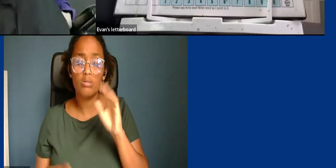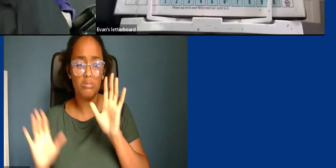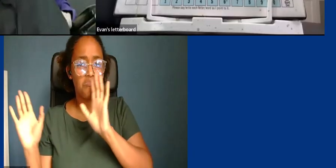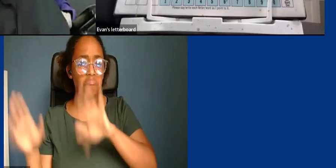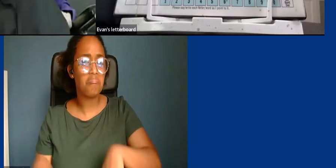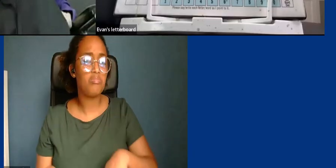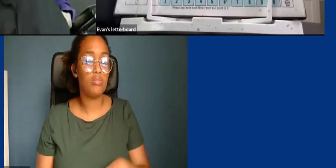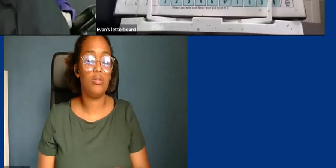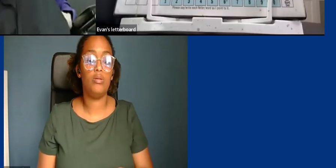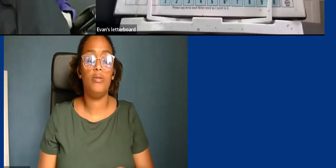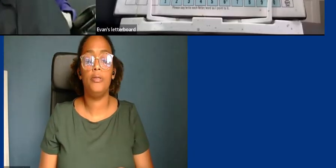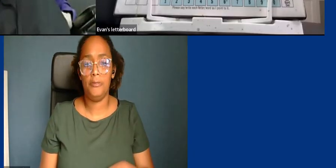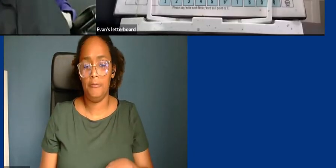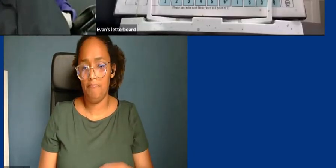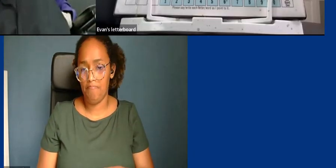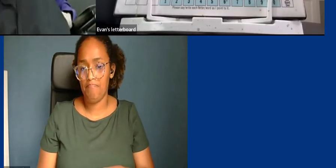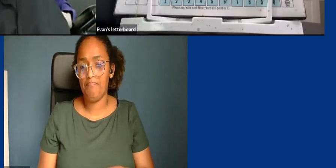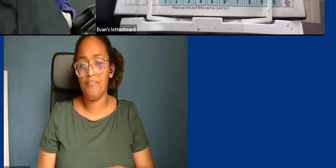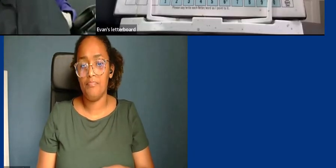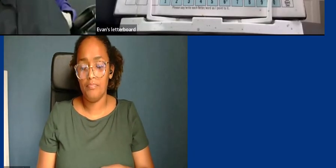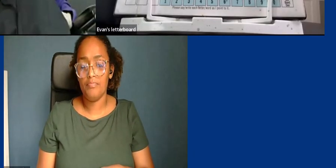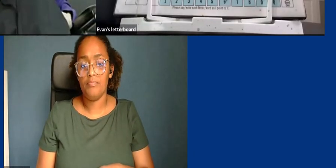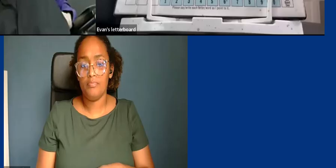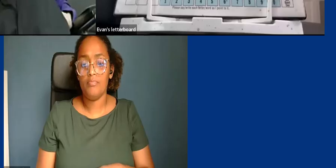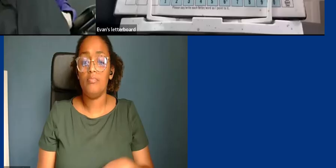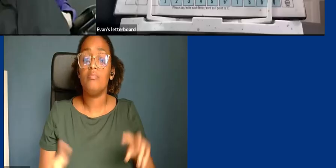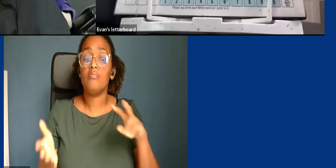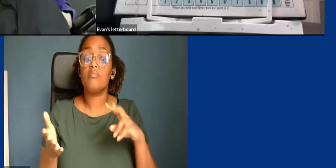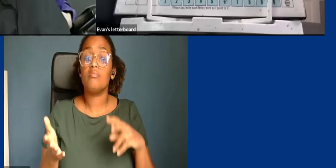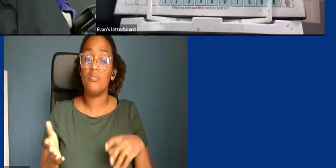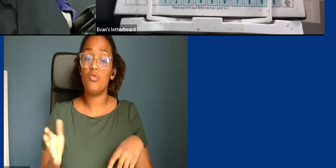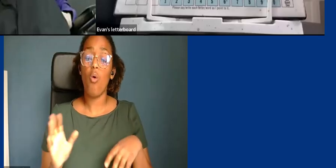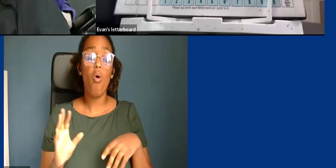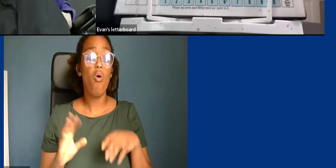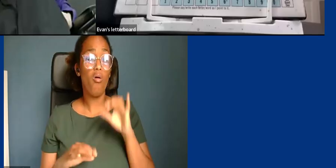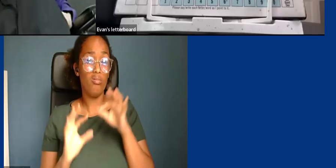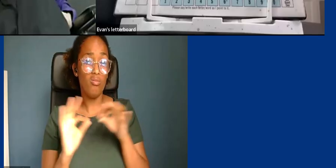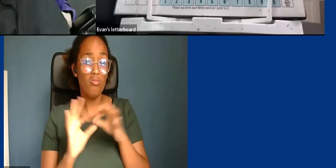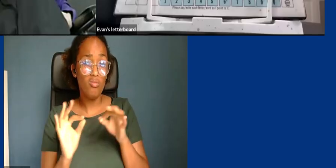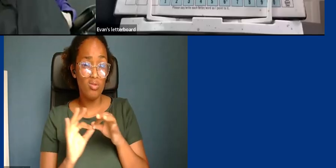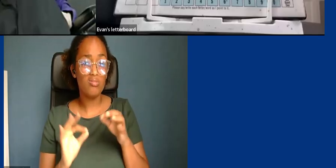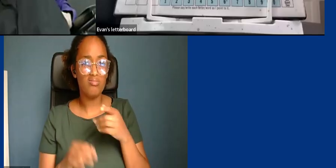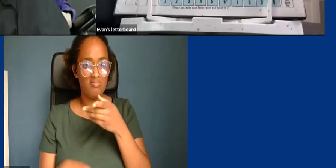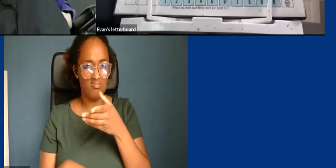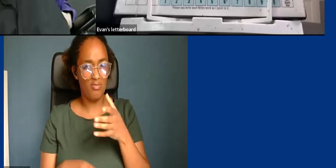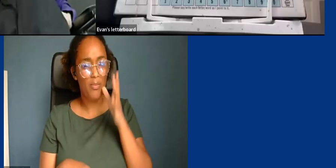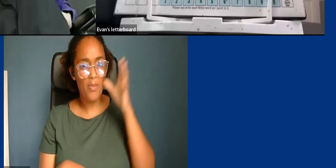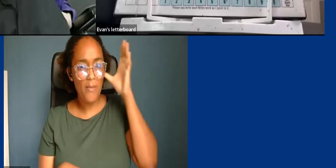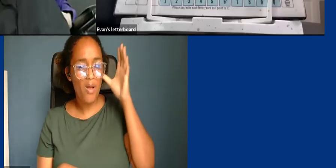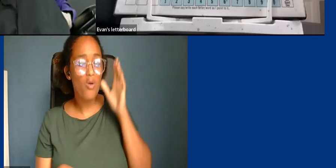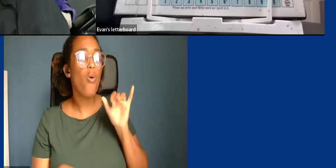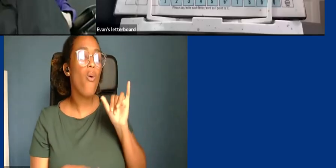Saying, that's nice, dear, and discouraging her from being interested in temporarily able-bodied boys